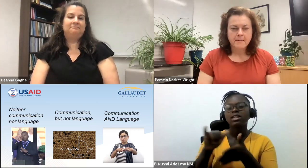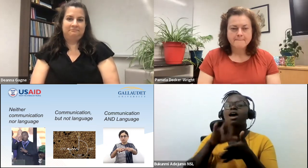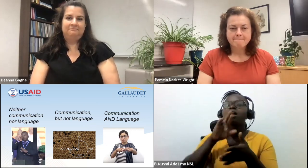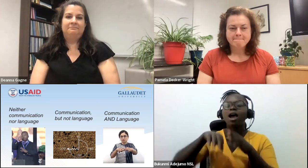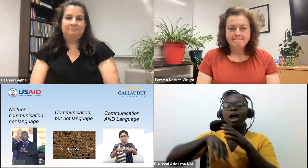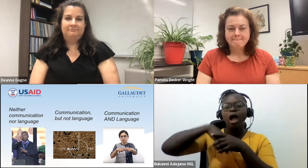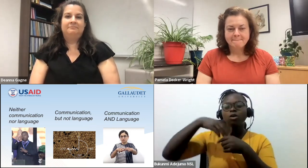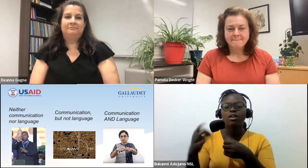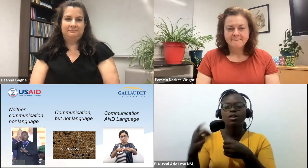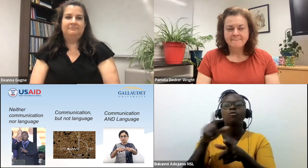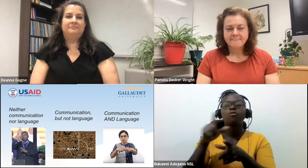and please go ahead and read the slide